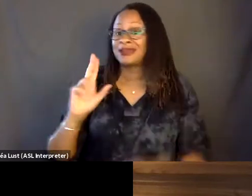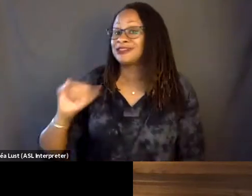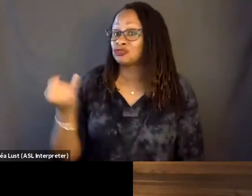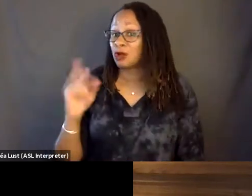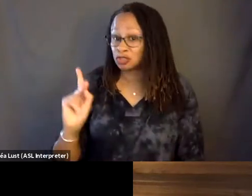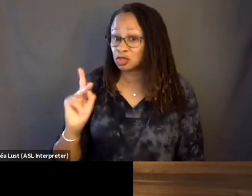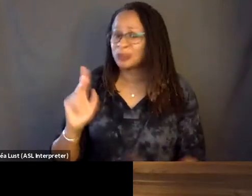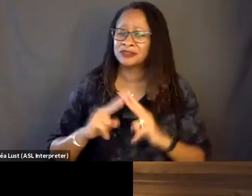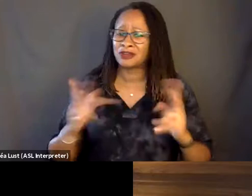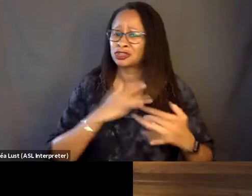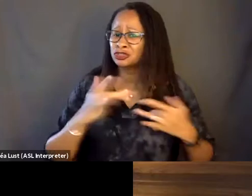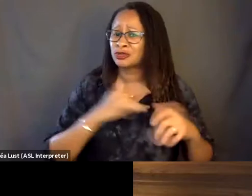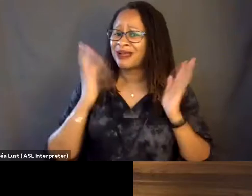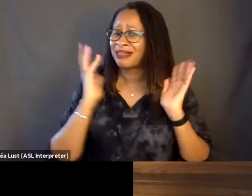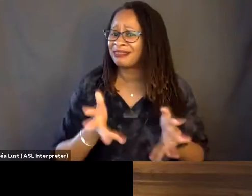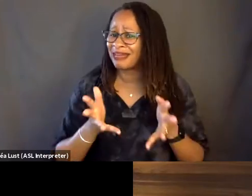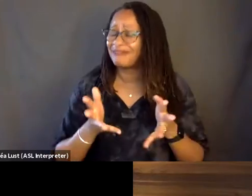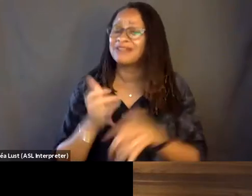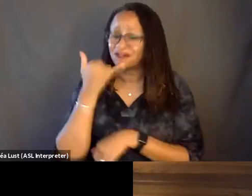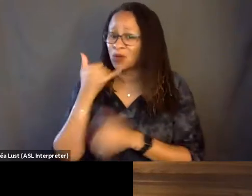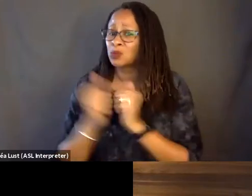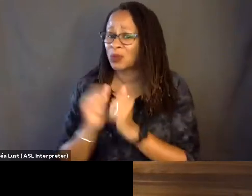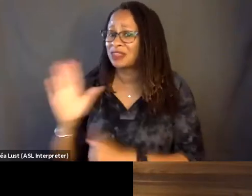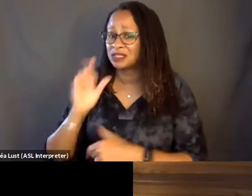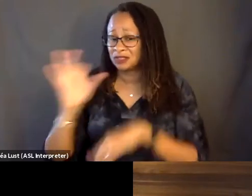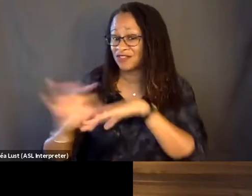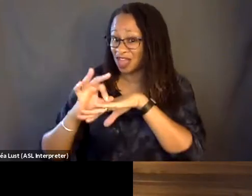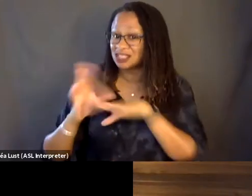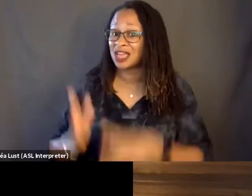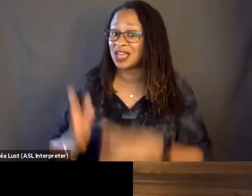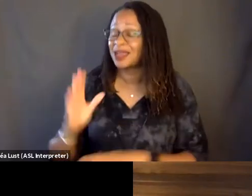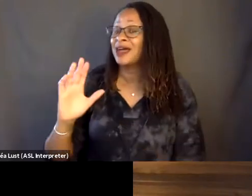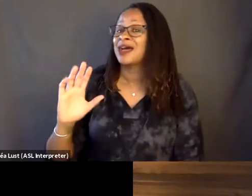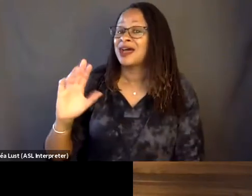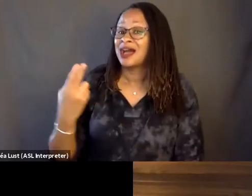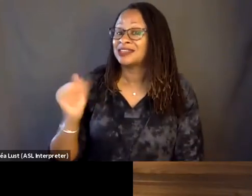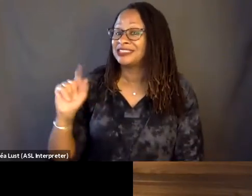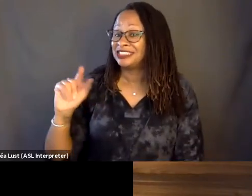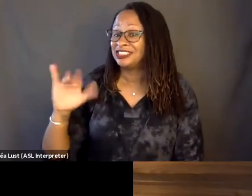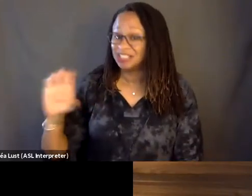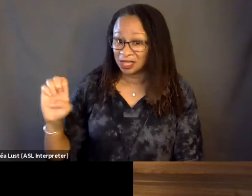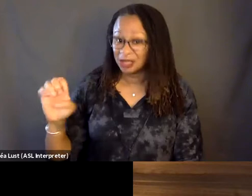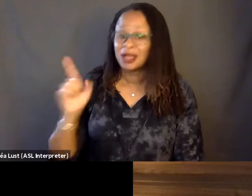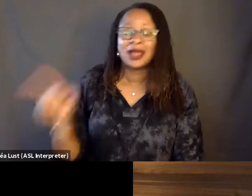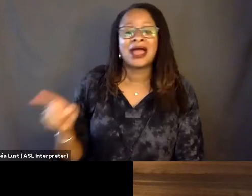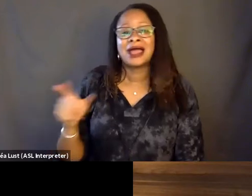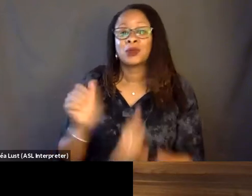He left his phones with Hatice. And in the transcript, which is part of the film,